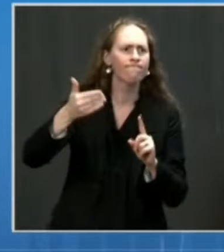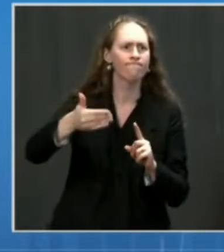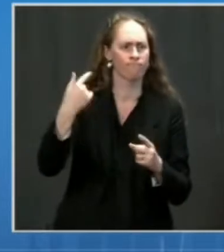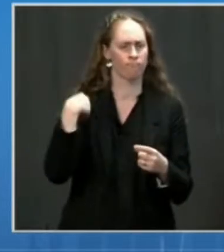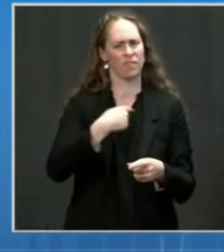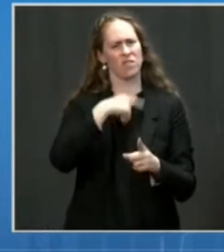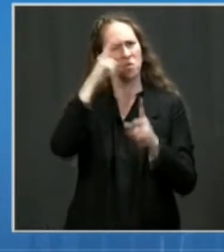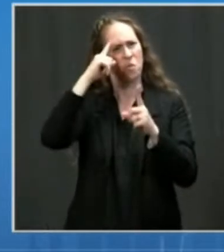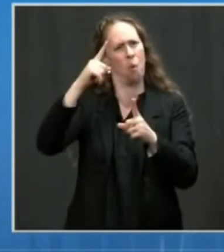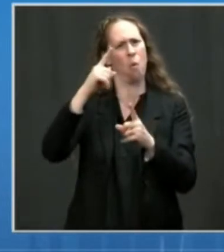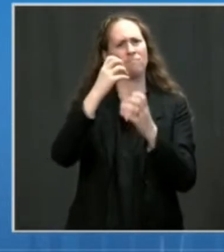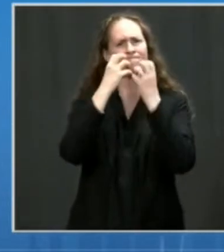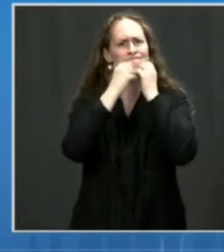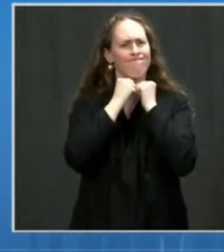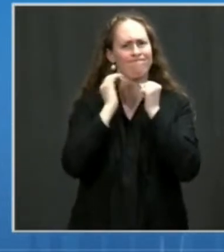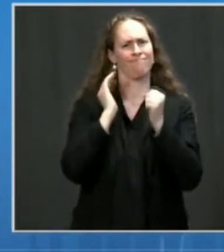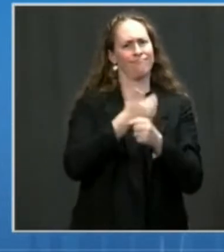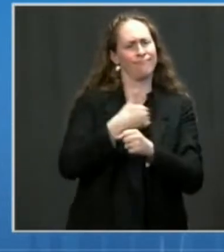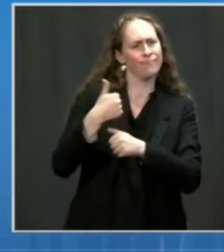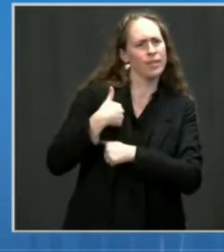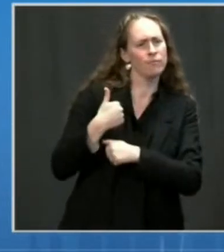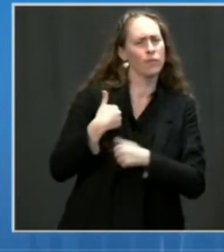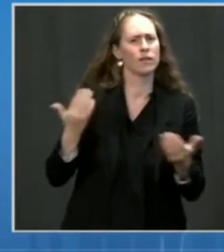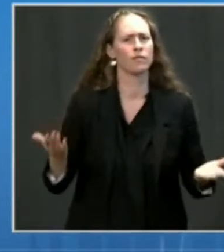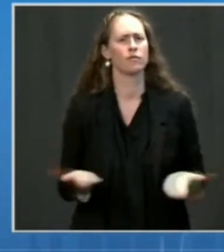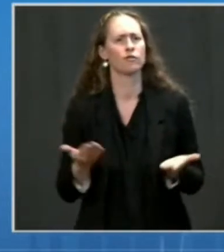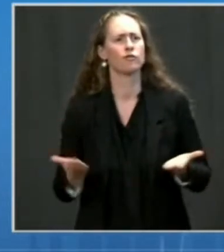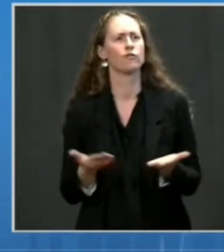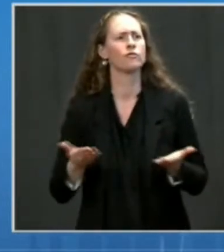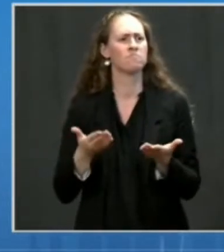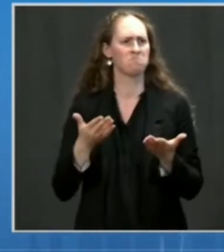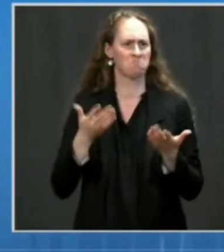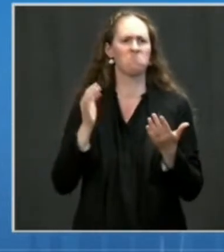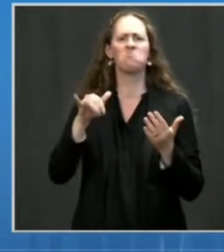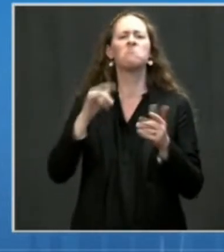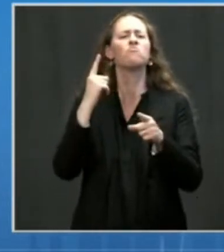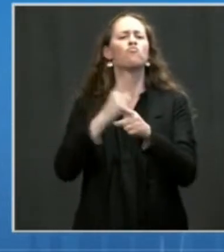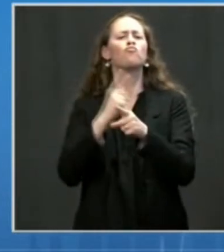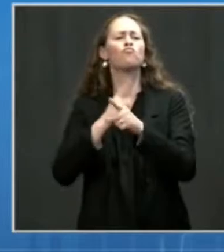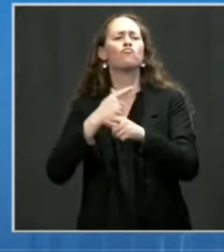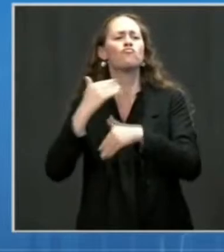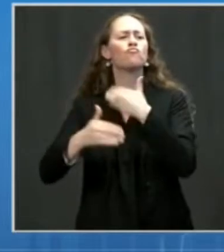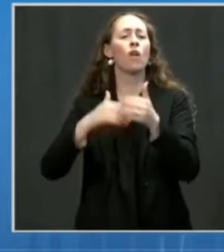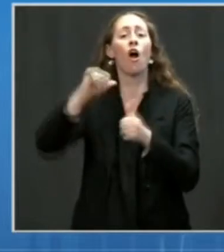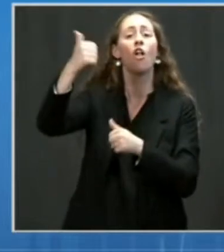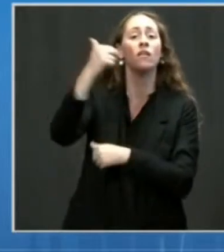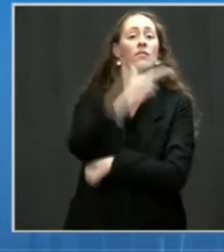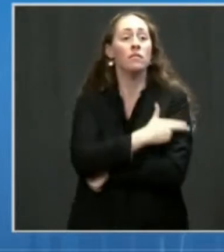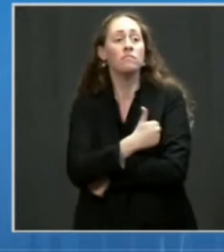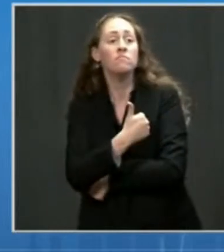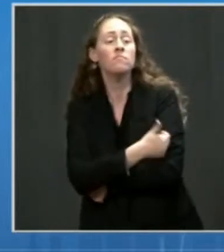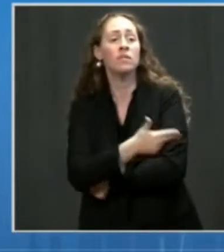THEIR NURSES AND OTHER HEALTH- CARE PROVIDERS WHO TAKE CARE OF OUR VETERANS.